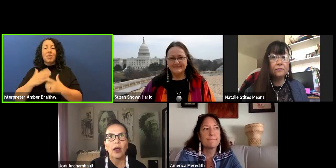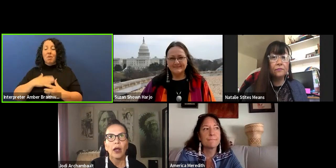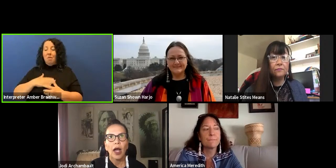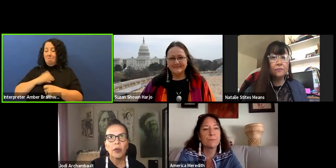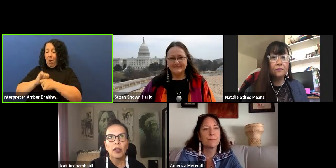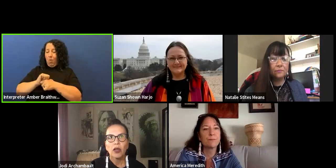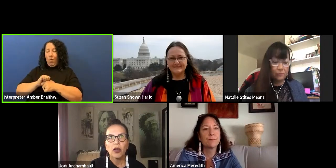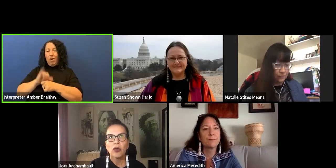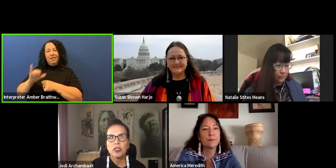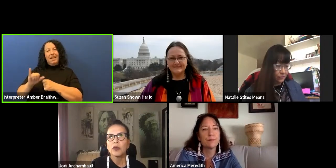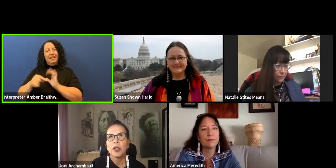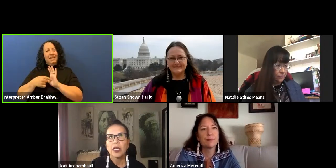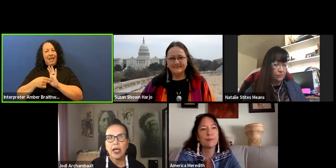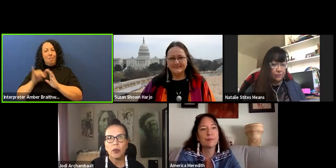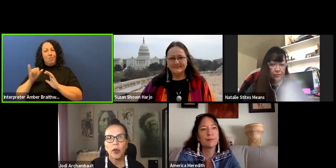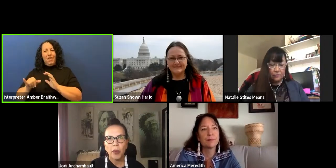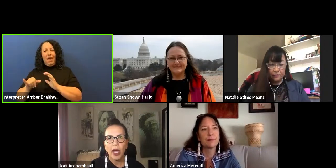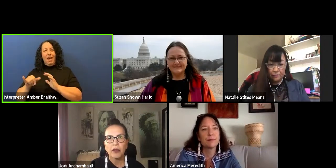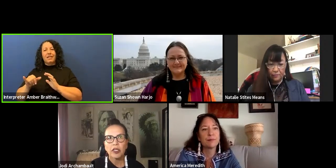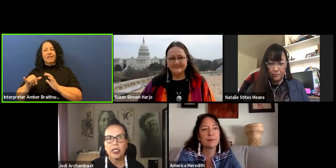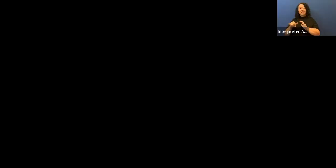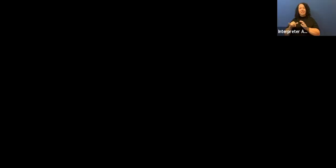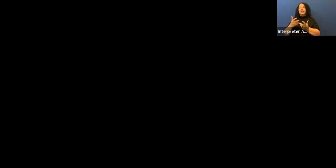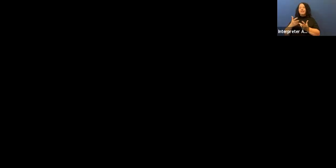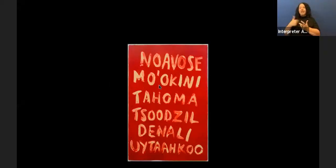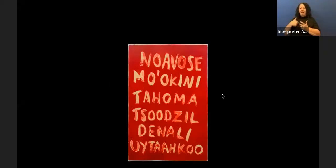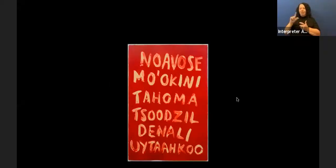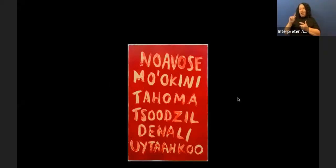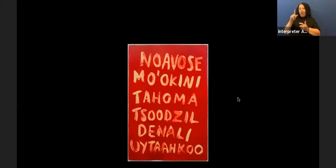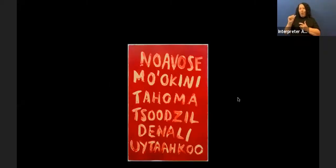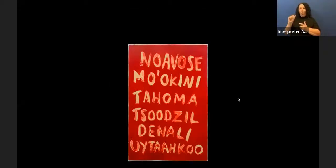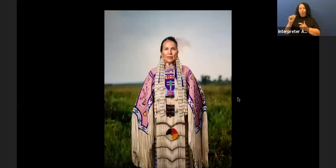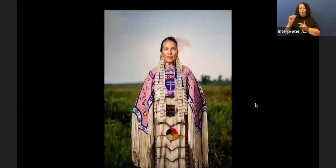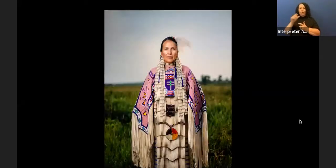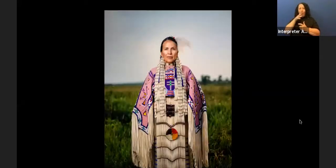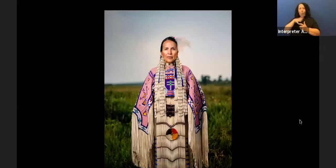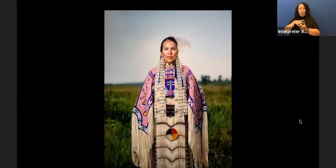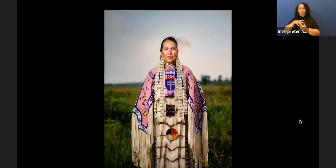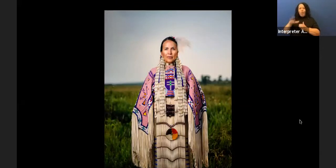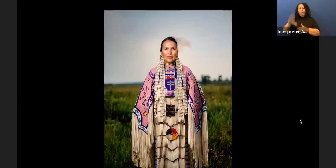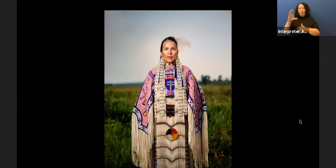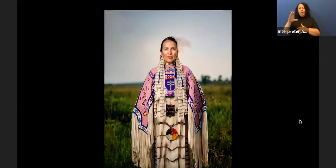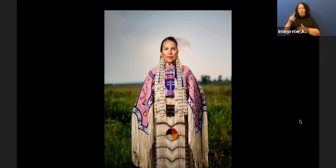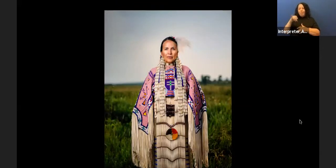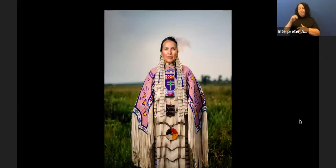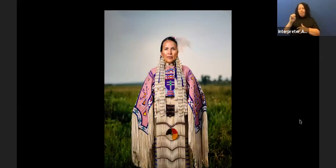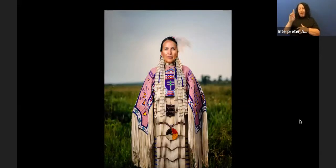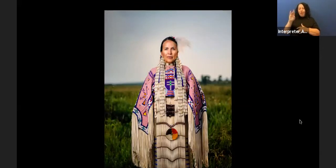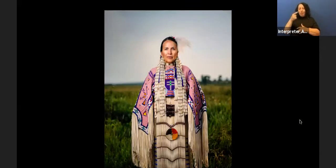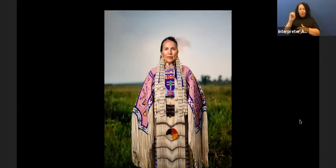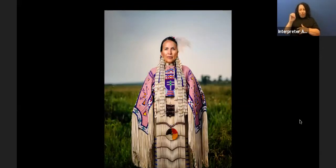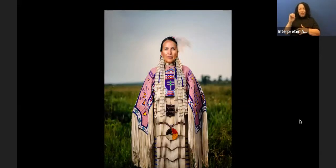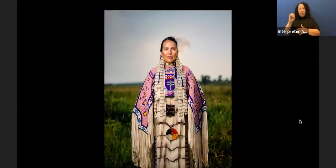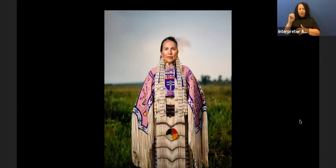I'm a Lakota woman and I grew up on the Pine Ridge Indian Reservation, where my grandmothers taught me to dance and make traditional clothing.